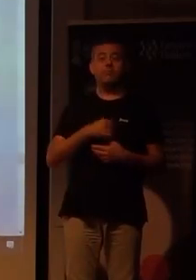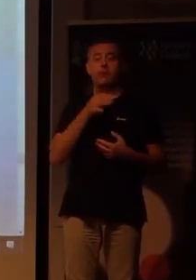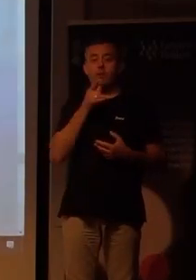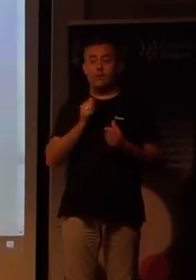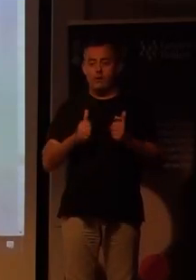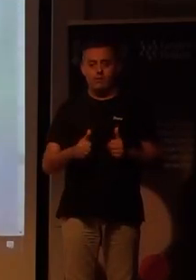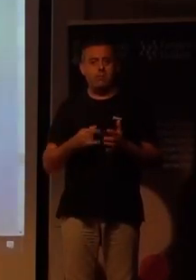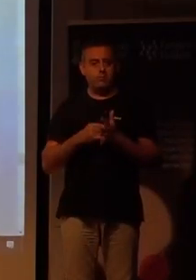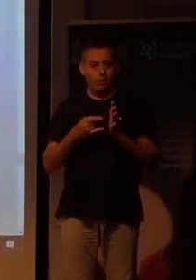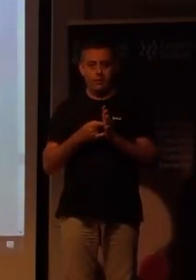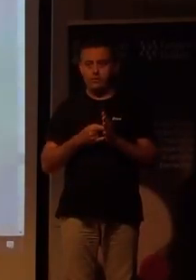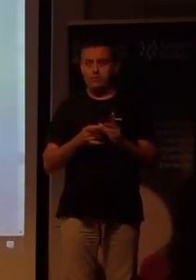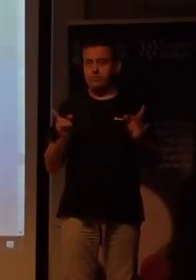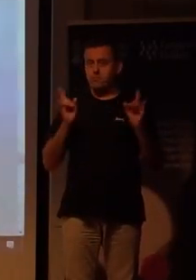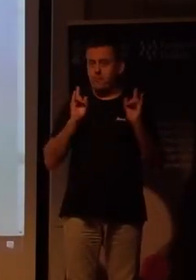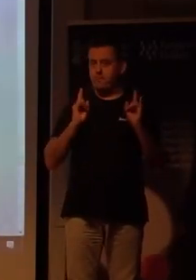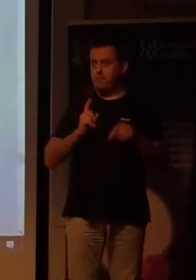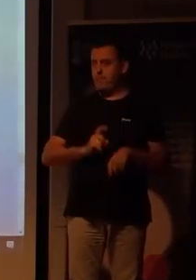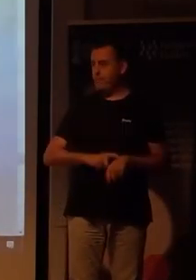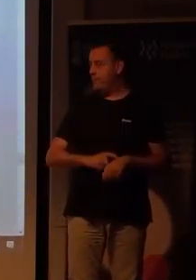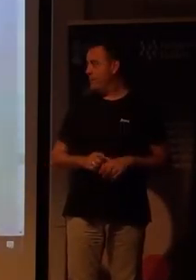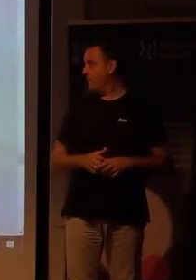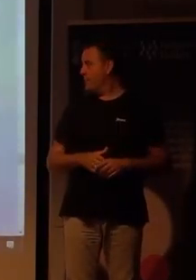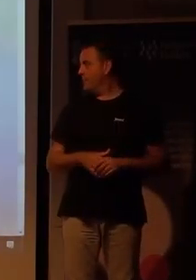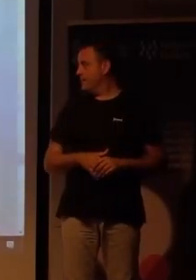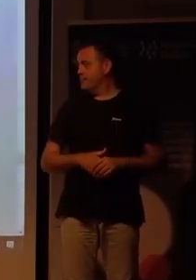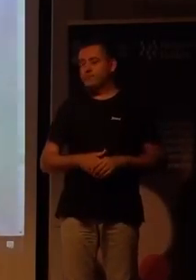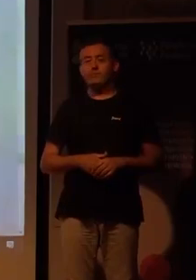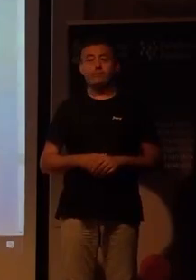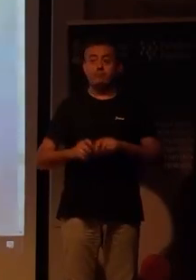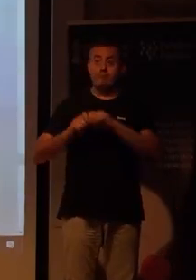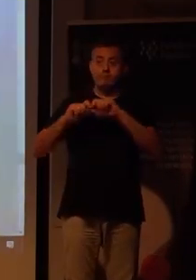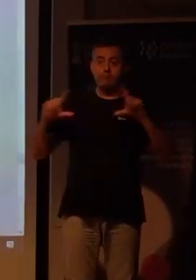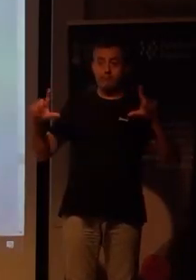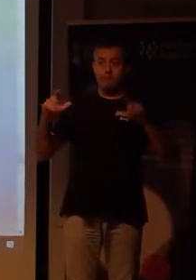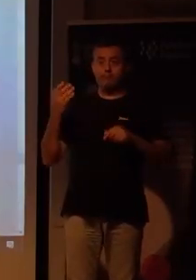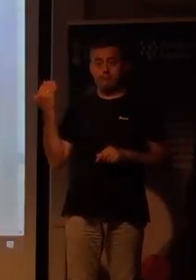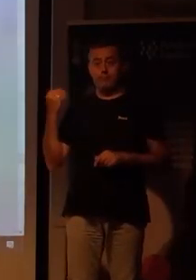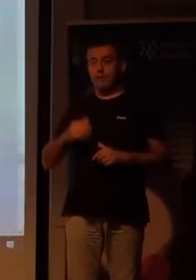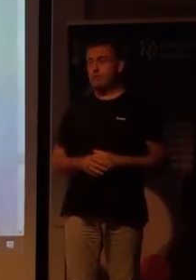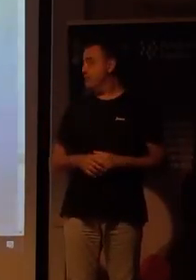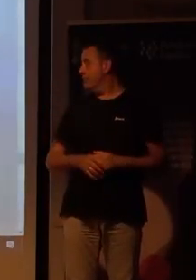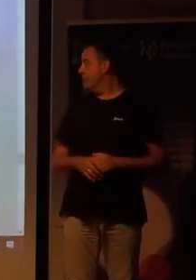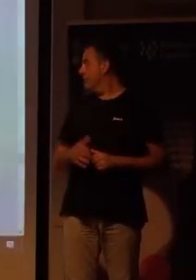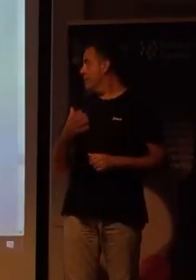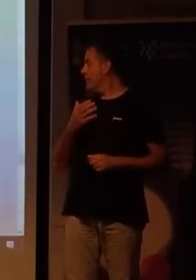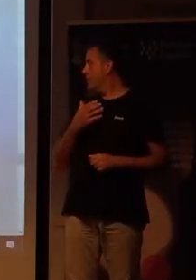I’m going to take advantage of this big logo so that someone can take a photo of it to use it